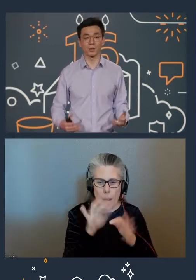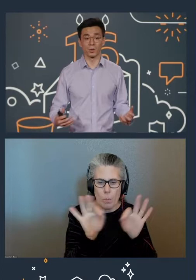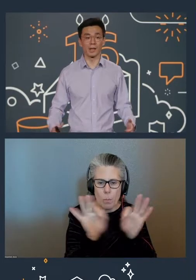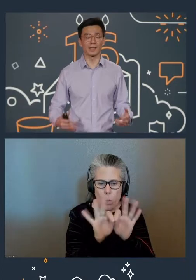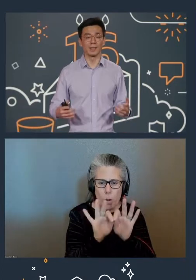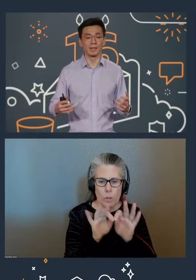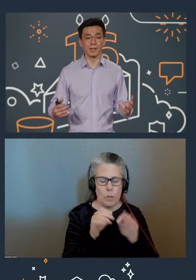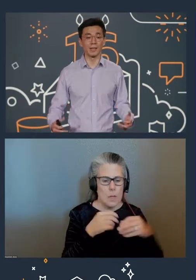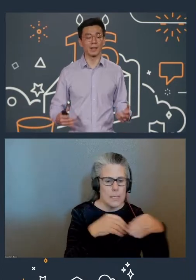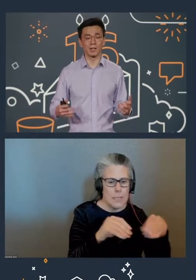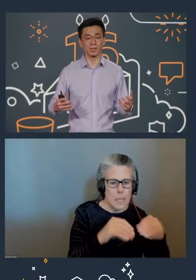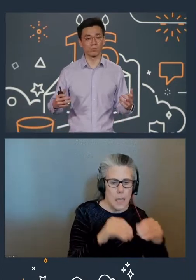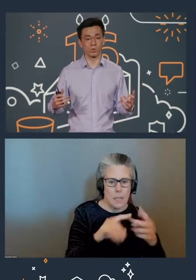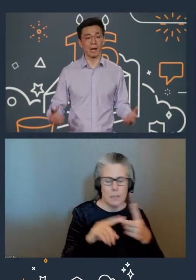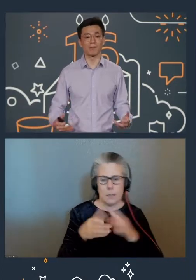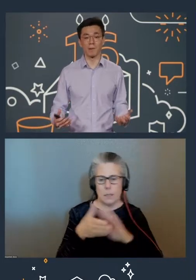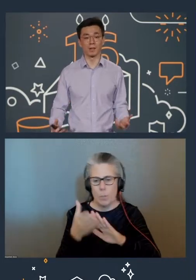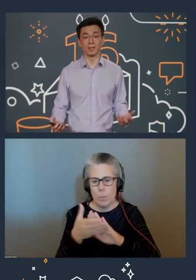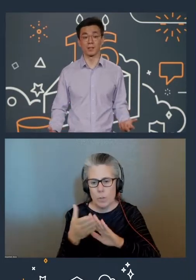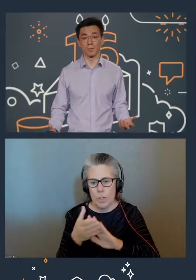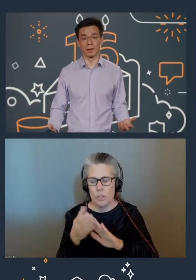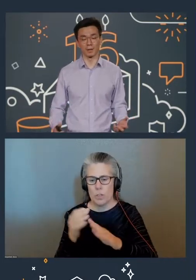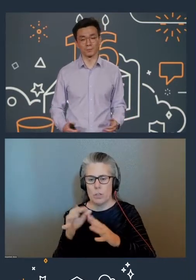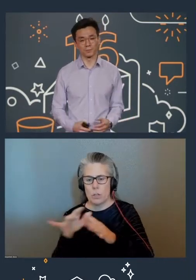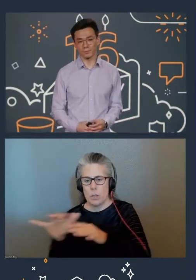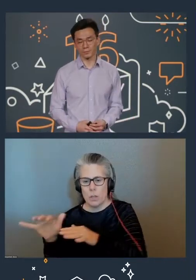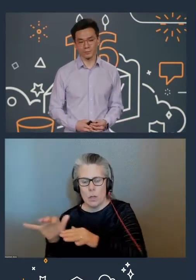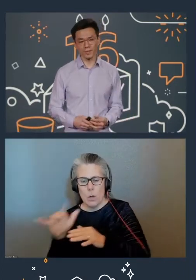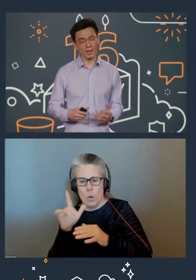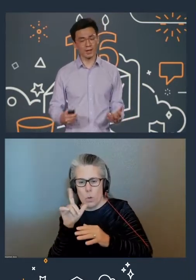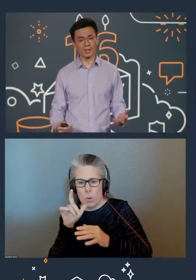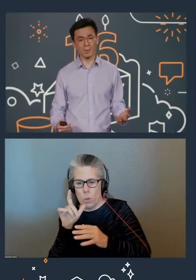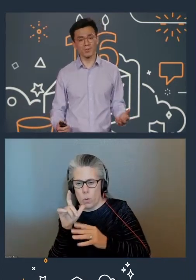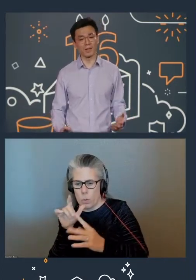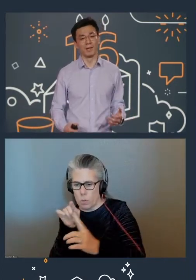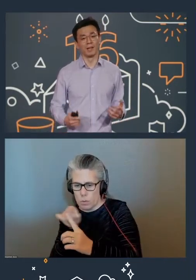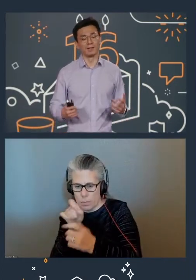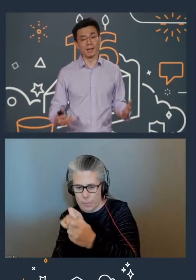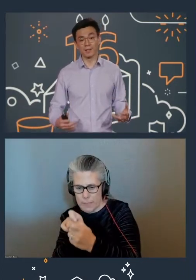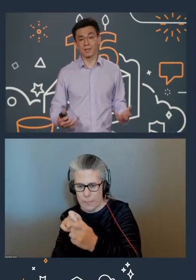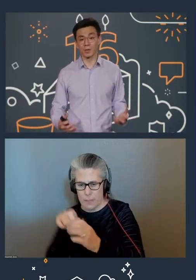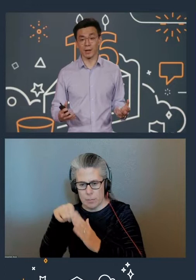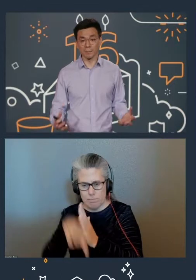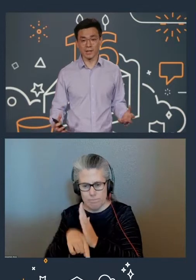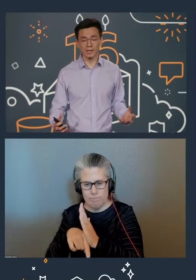you realize data can just drive better decision-making. And on top of it, data-centric companies